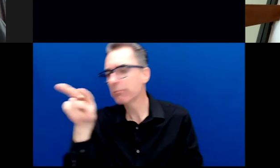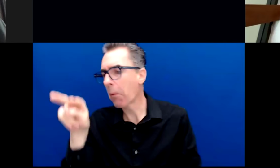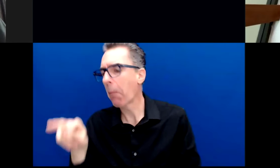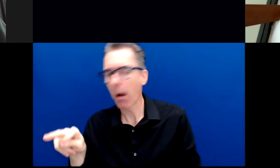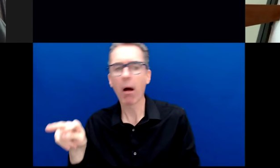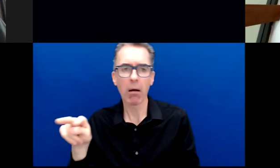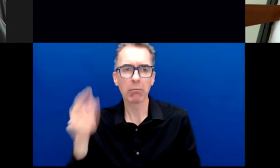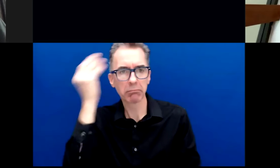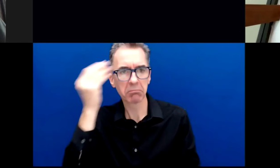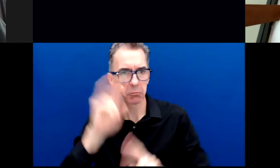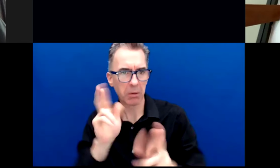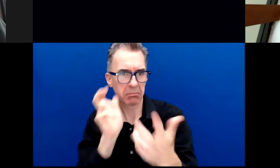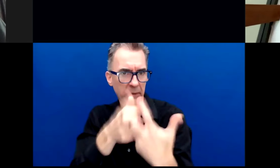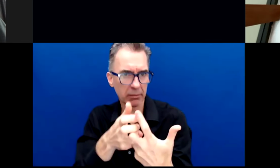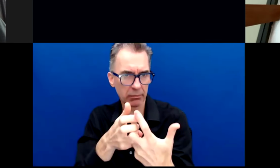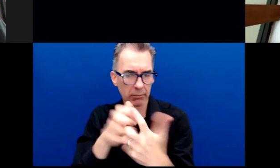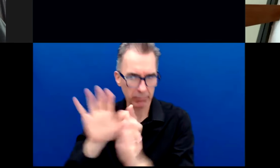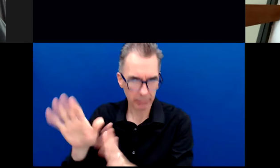before we step into the PowerPoint,